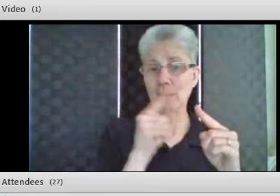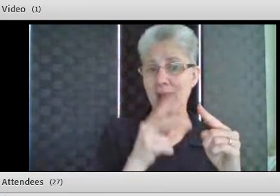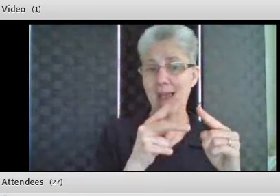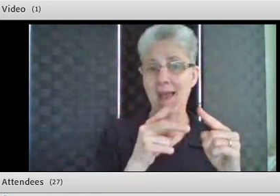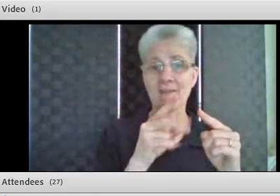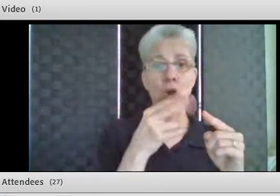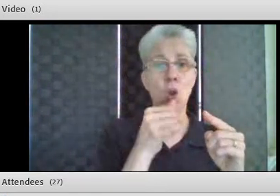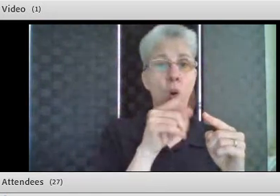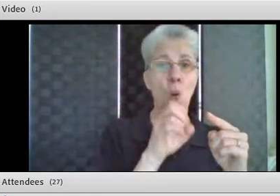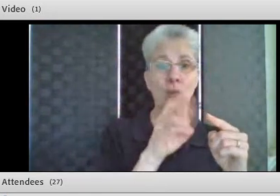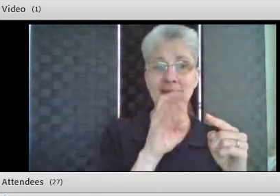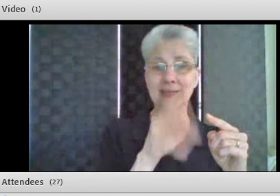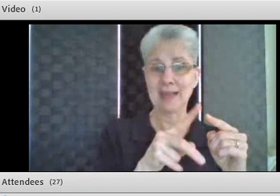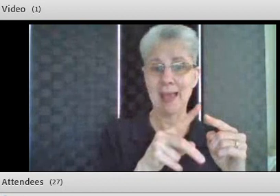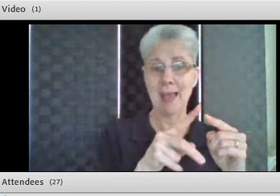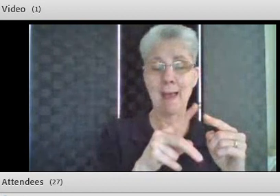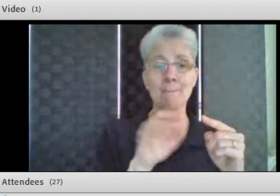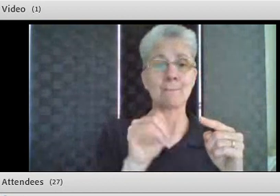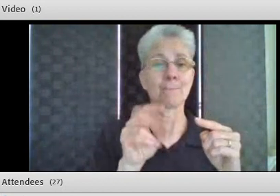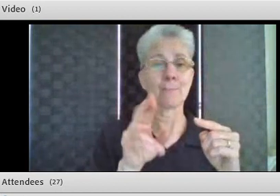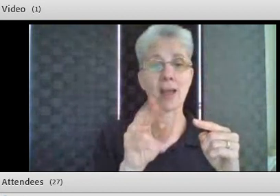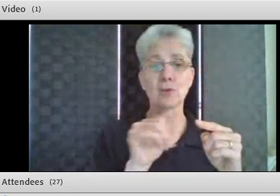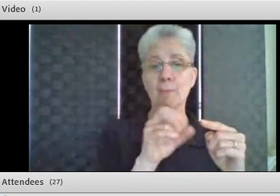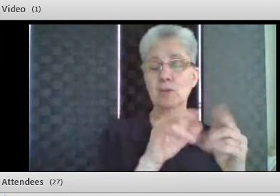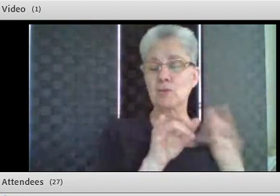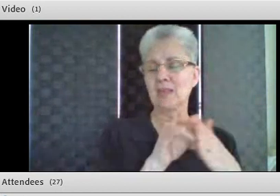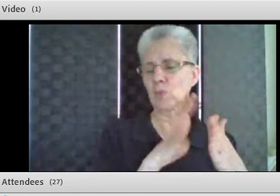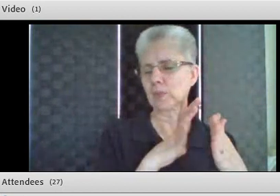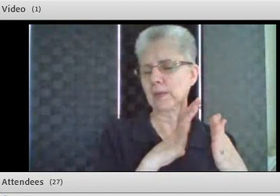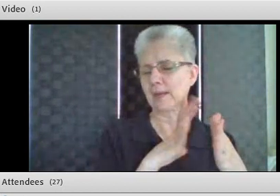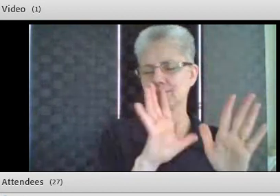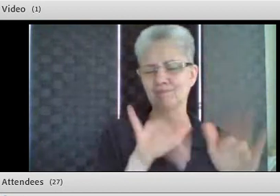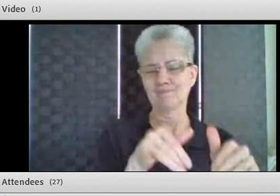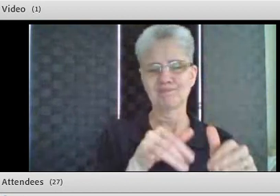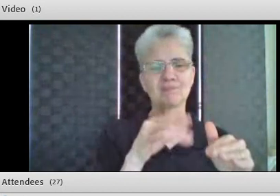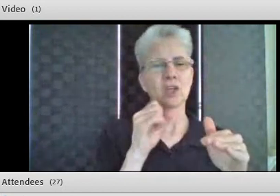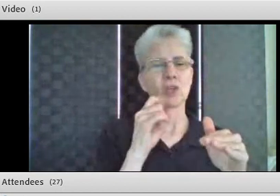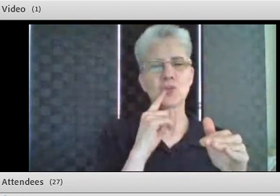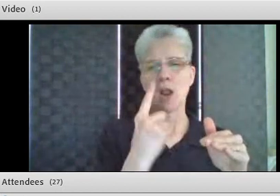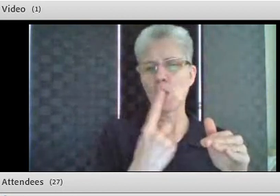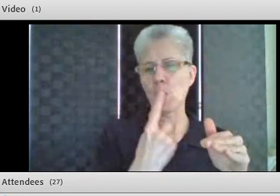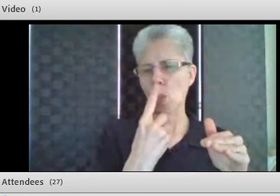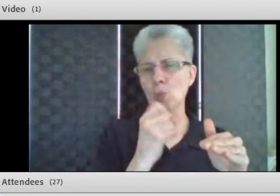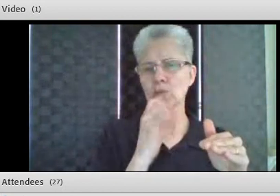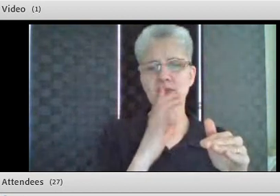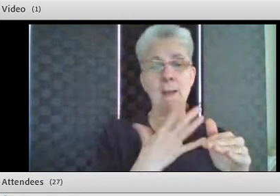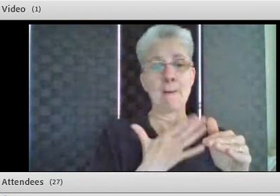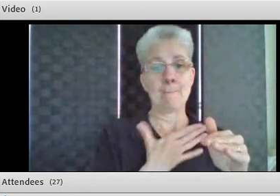Ryan: And exactly, so for the how to do this now, so if you don't understand the difference between the half step and the whole step